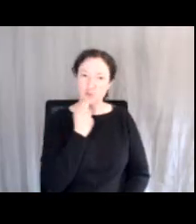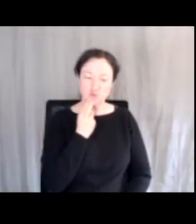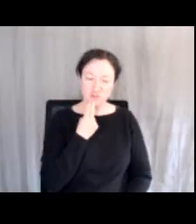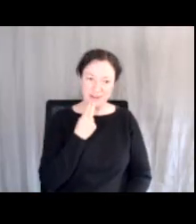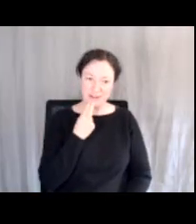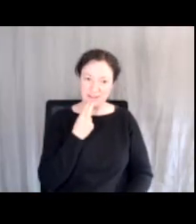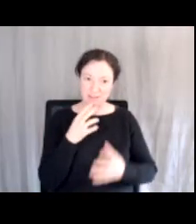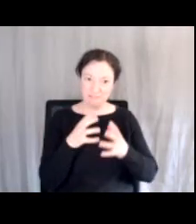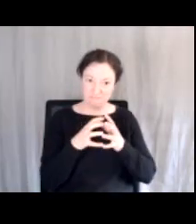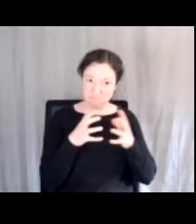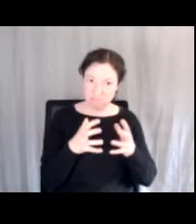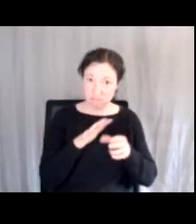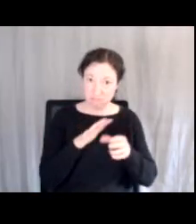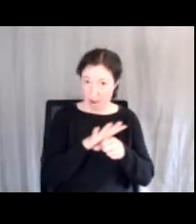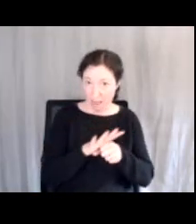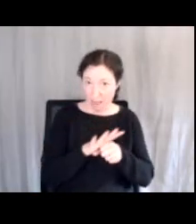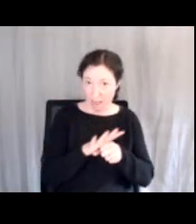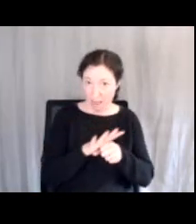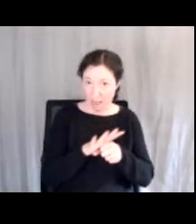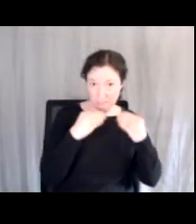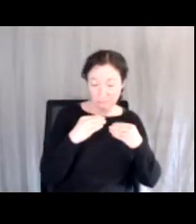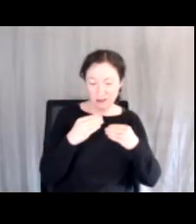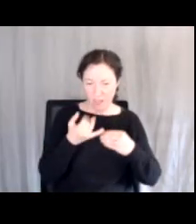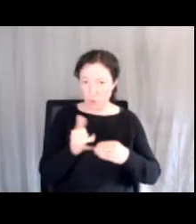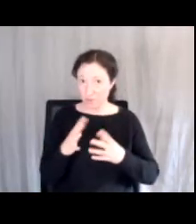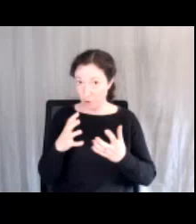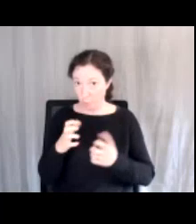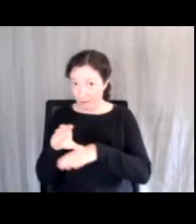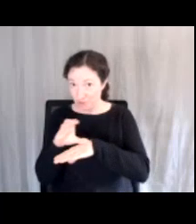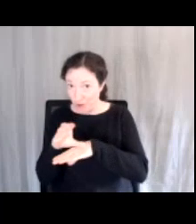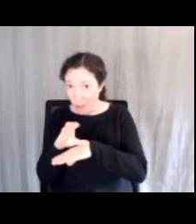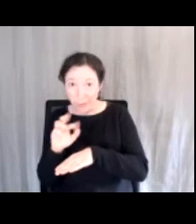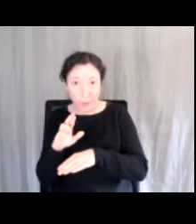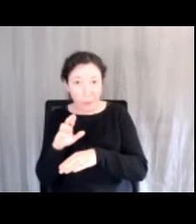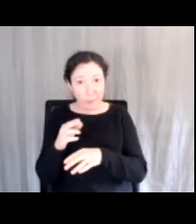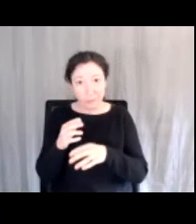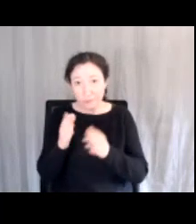and make sure you're getting enough of those in and you still want your dark chocolate or you still want your little cupcake or whatever, you can have it.